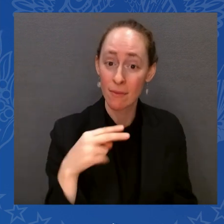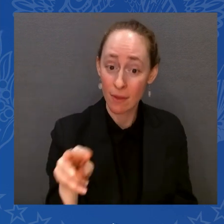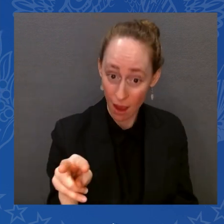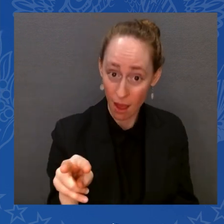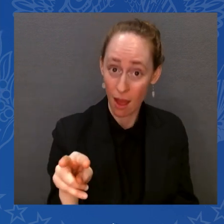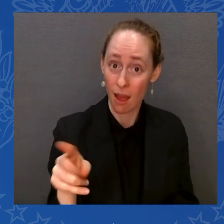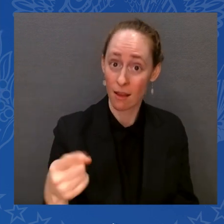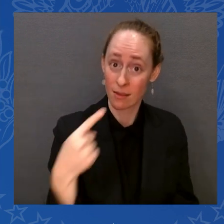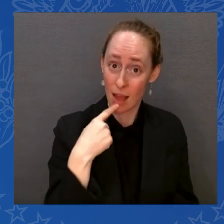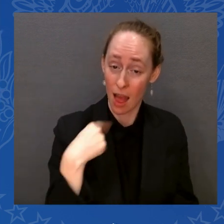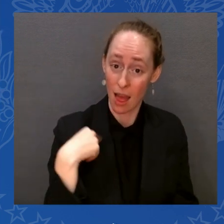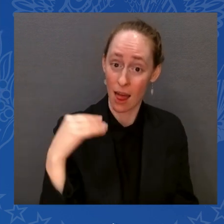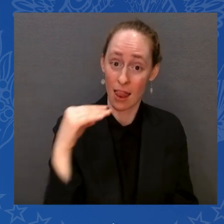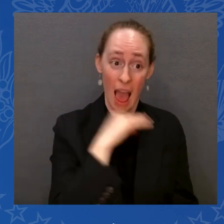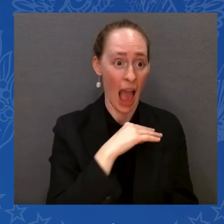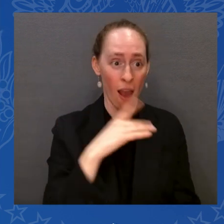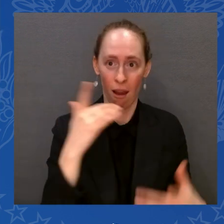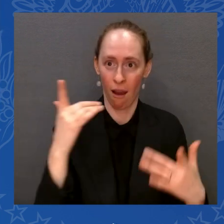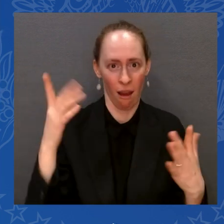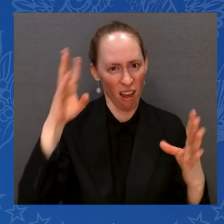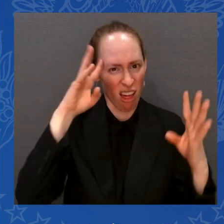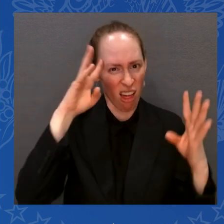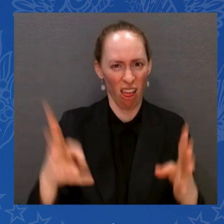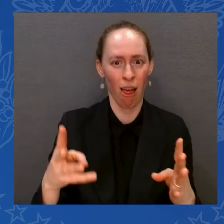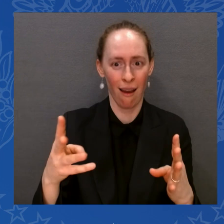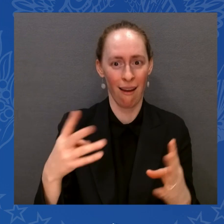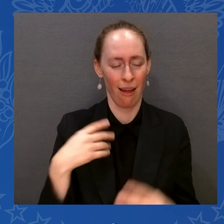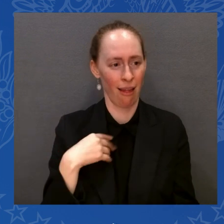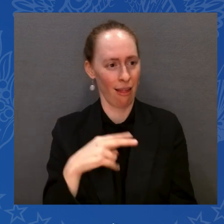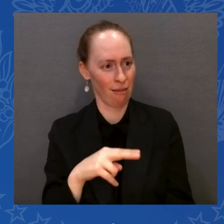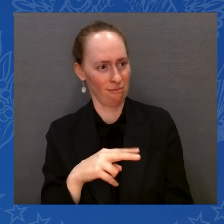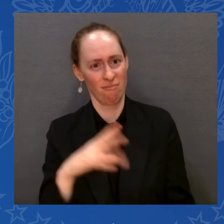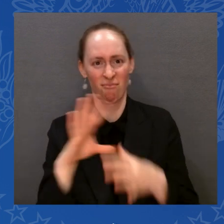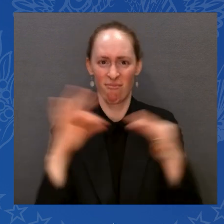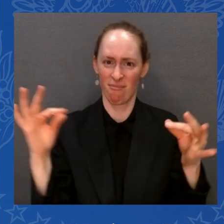Well, guess what? You know, I remind you that Rick Scott from Florida,